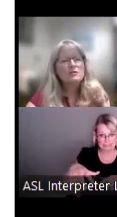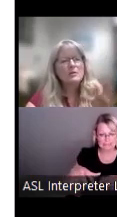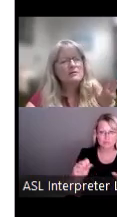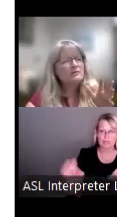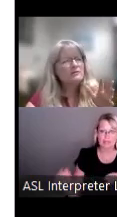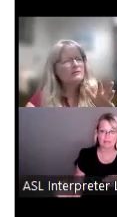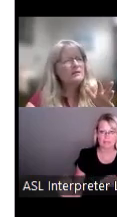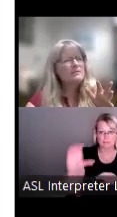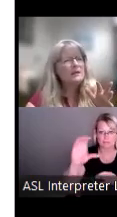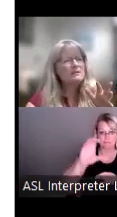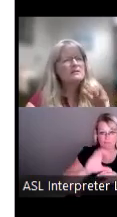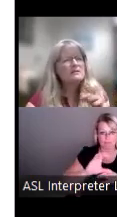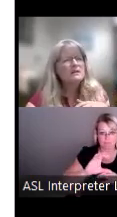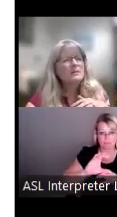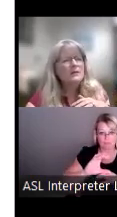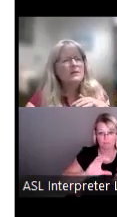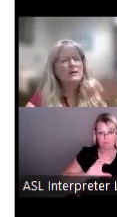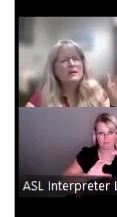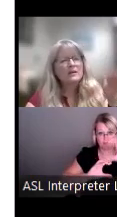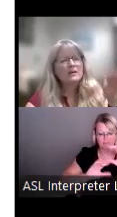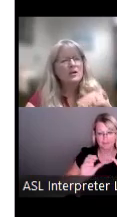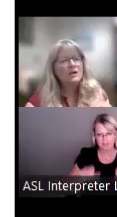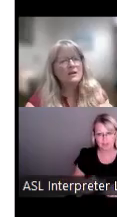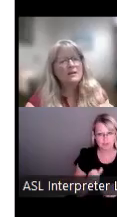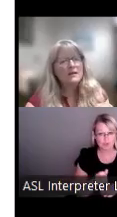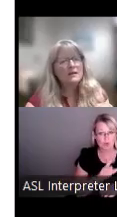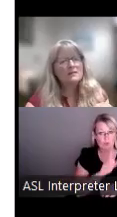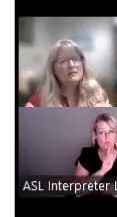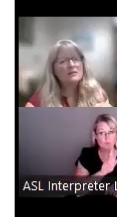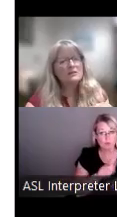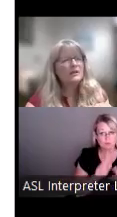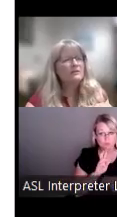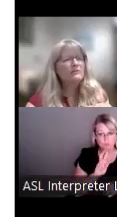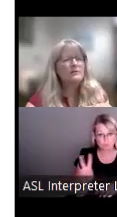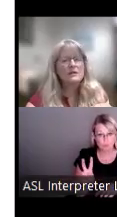by 12 to 15 months, but then later on in that 18 to 24